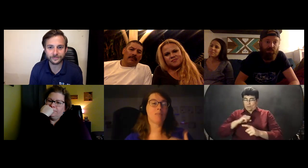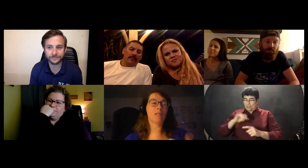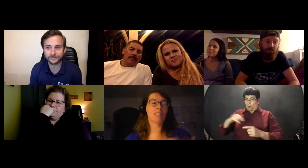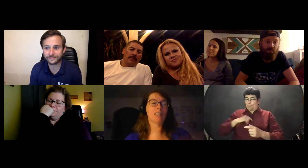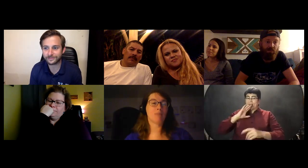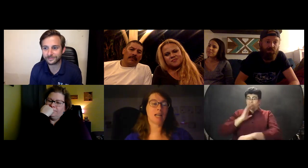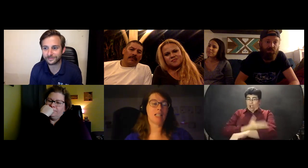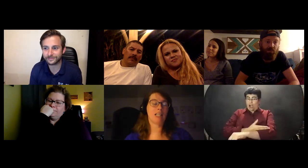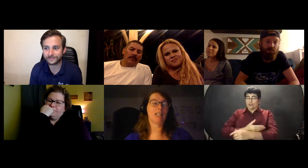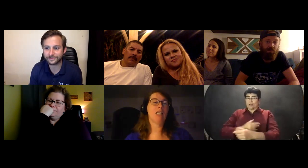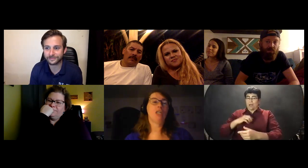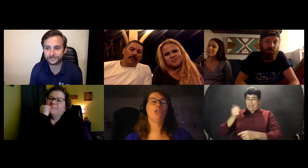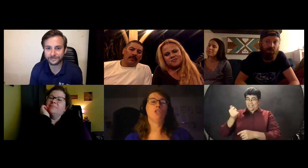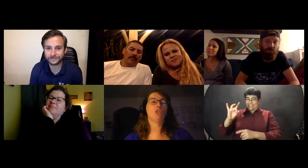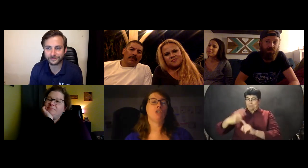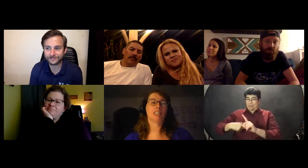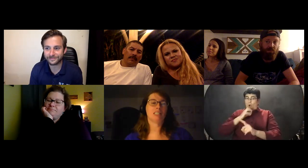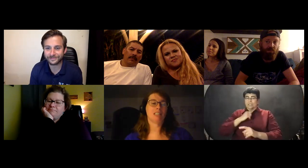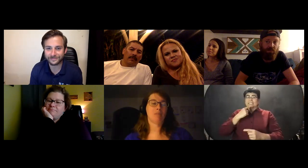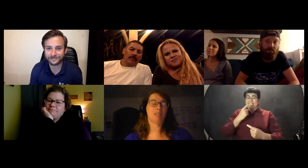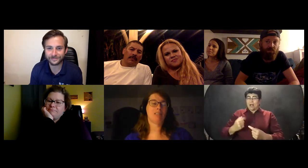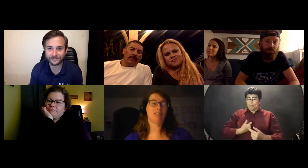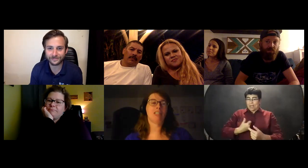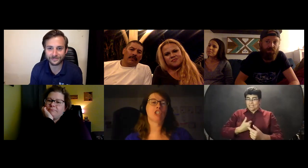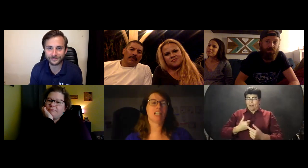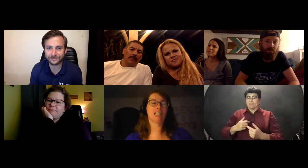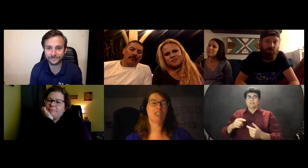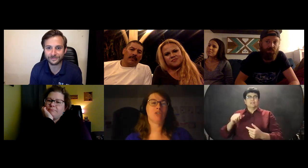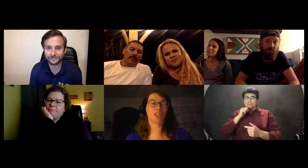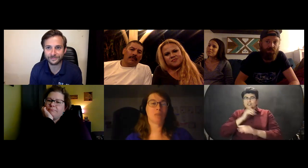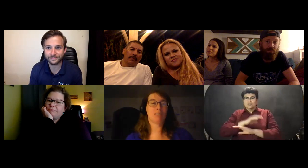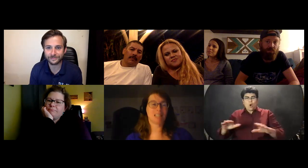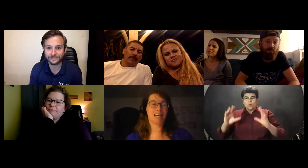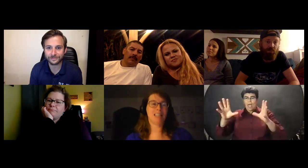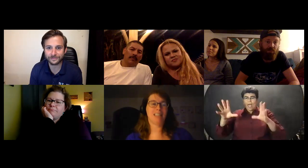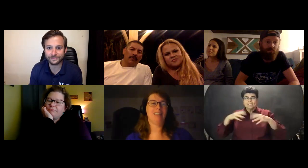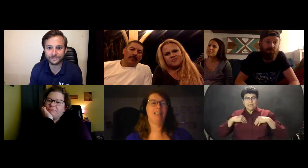myself back then don't accept the teacher telling you to